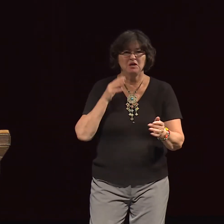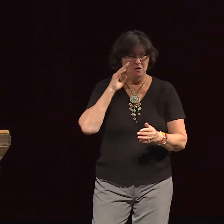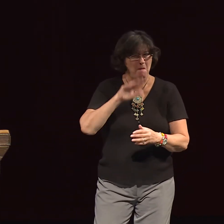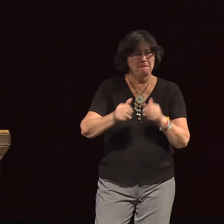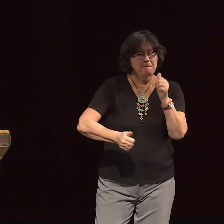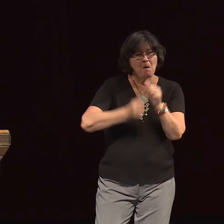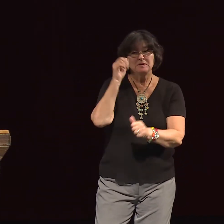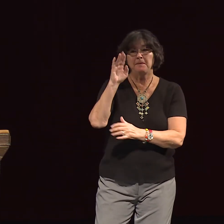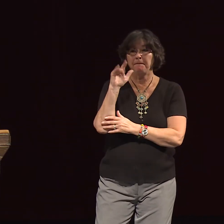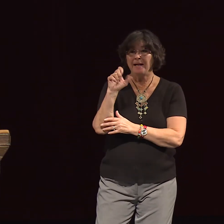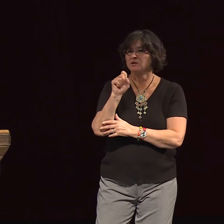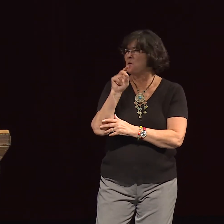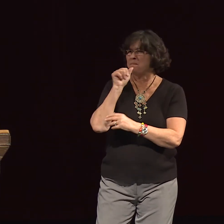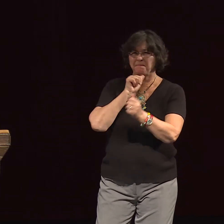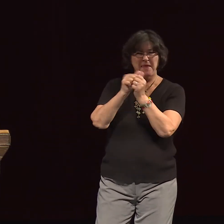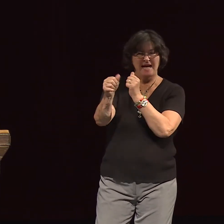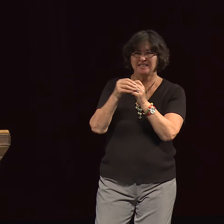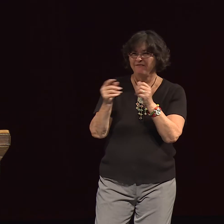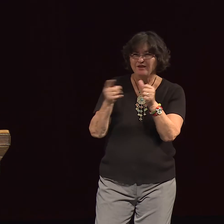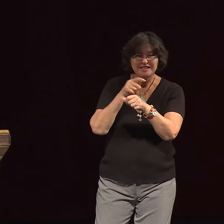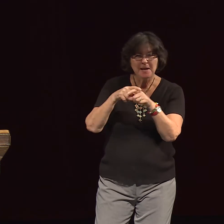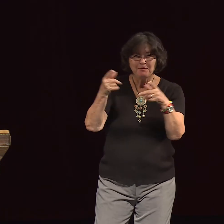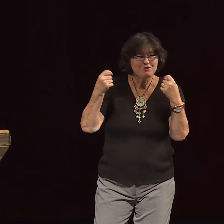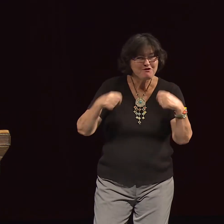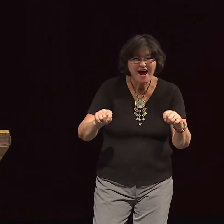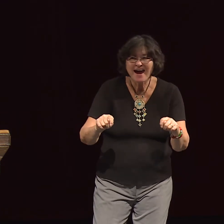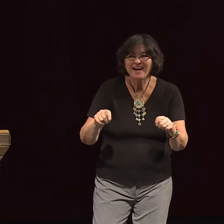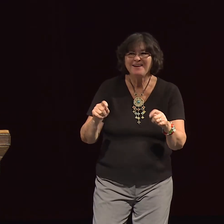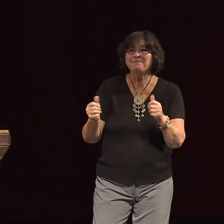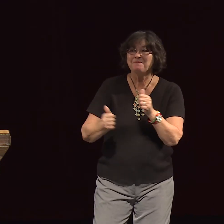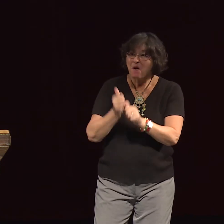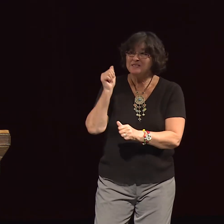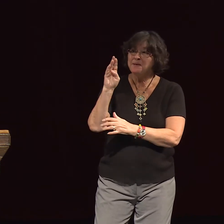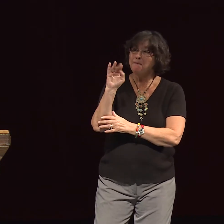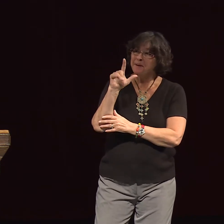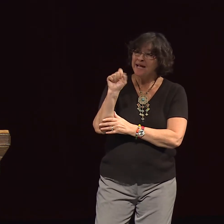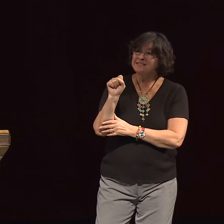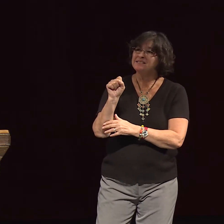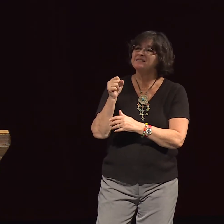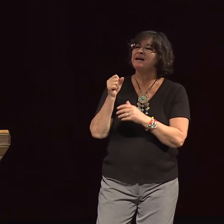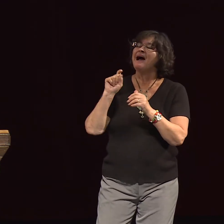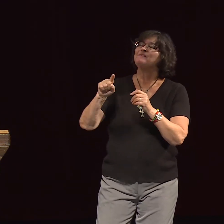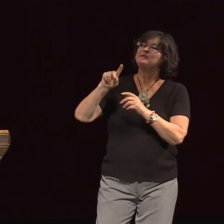because of the opposition. But often bills don't pass the first time.